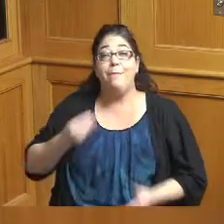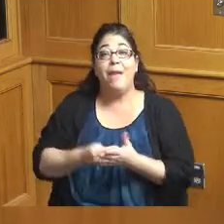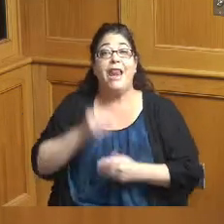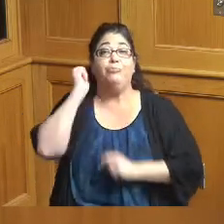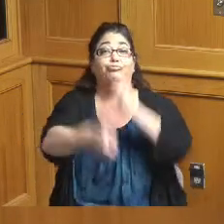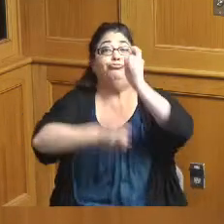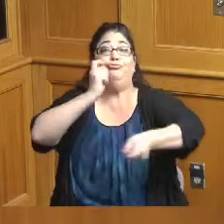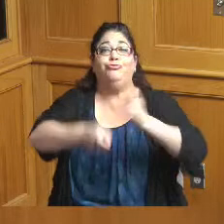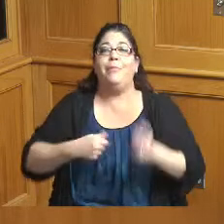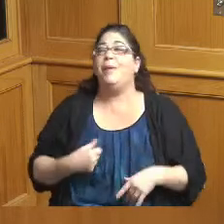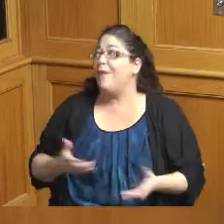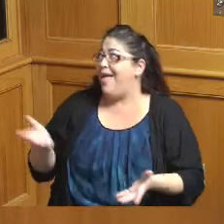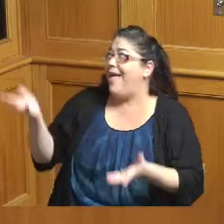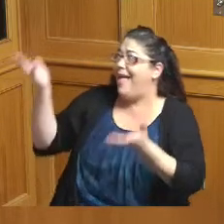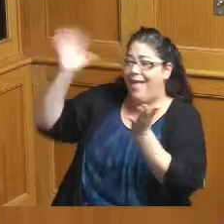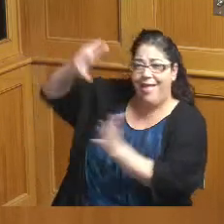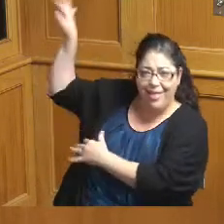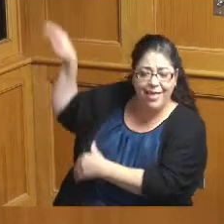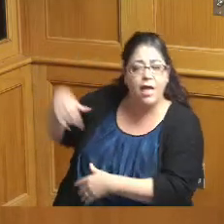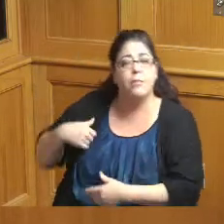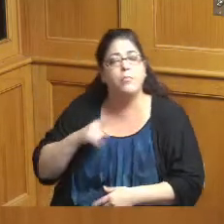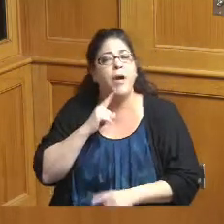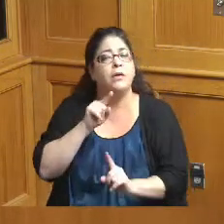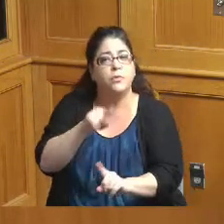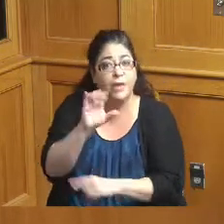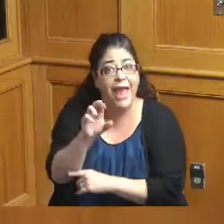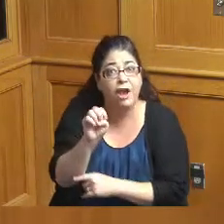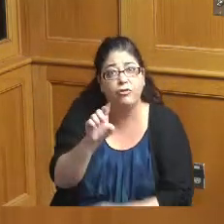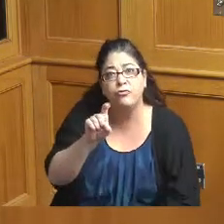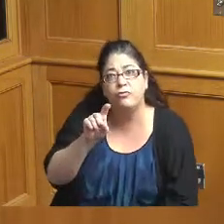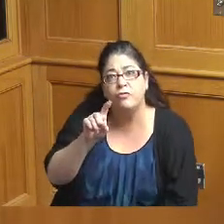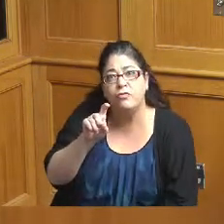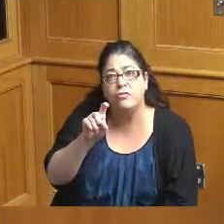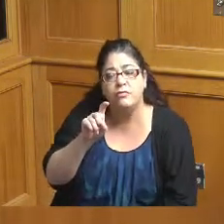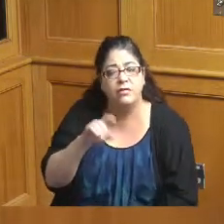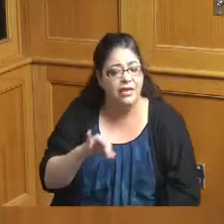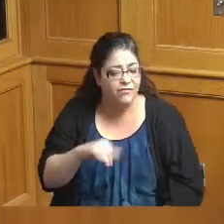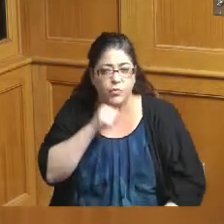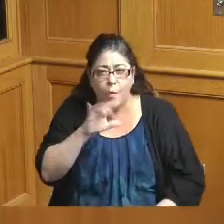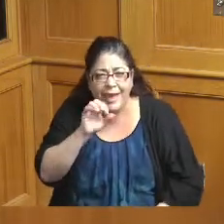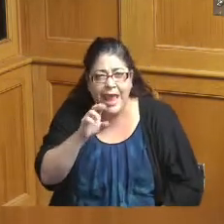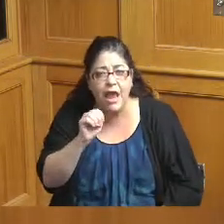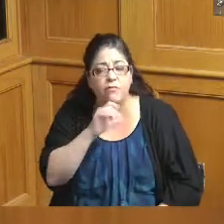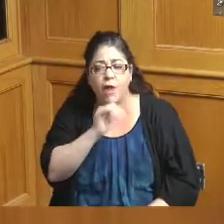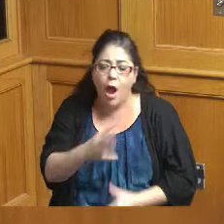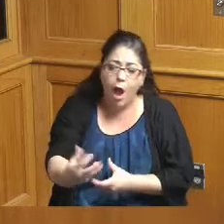people don't feel like we are an employer that cares we're not an employer who engages in new and